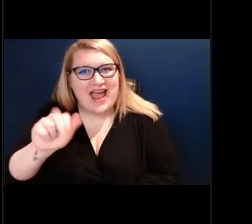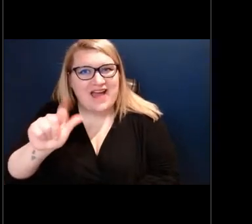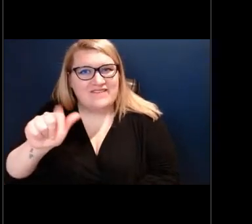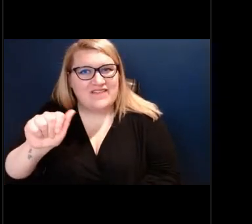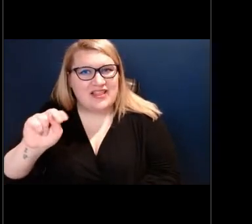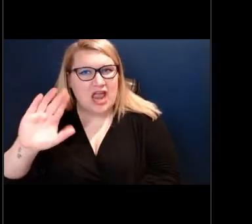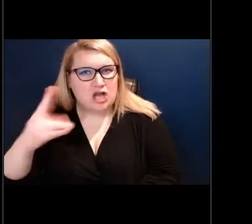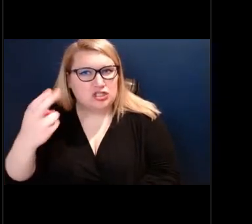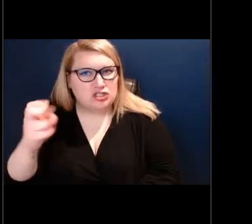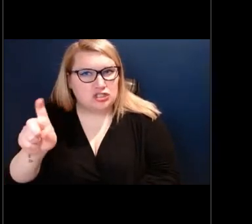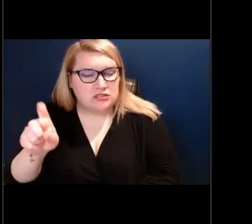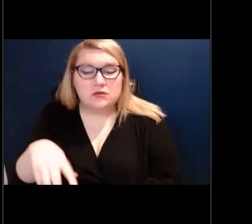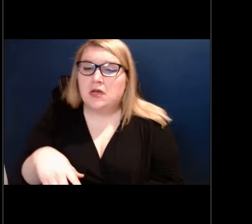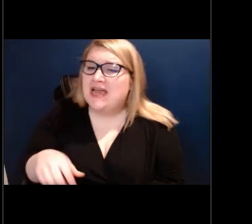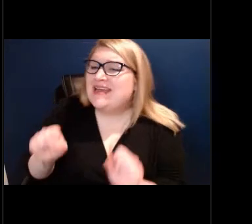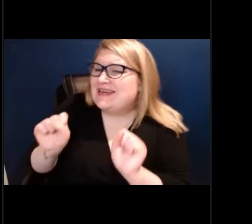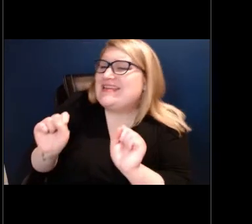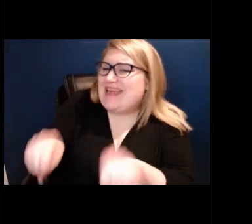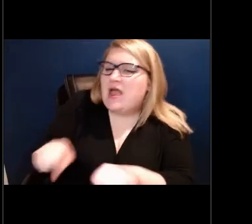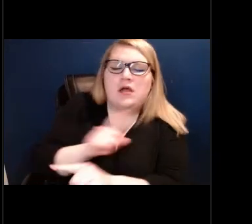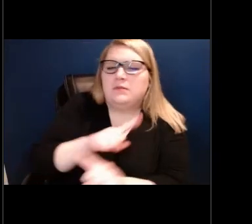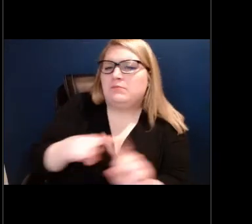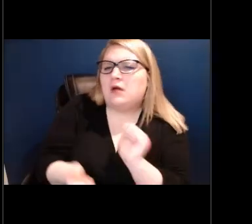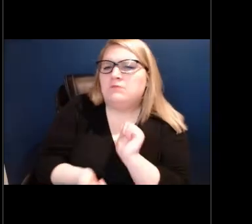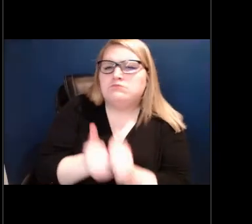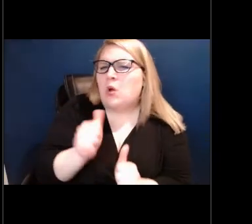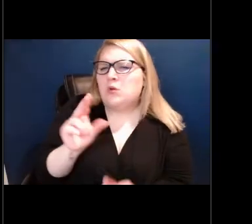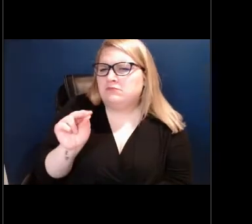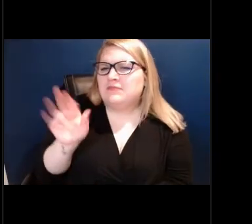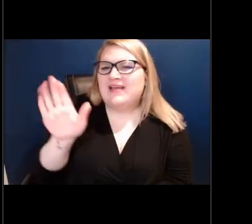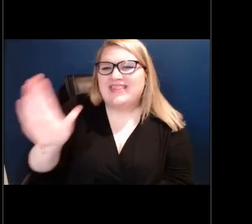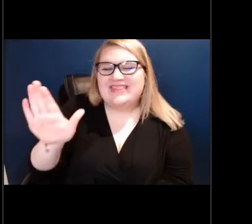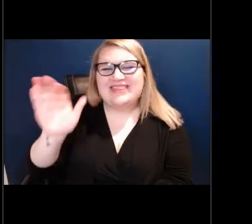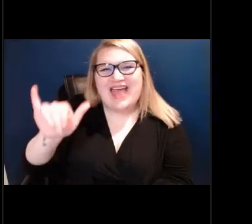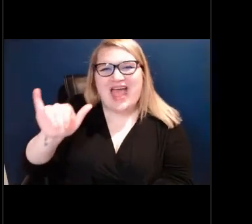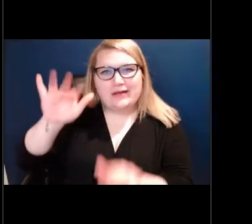They could be, but no, in most cases, the avalanche devices and I'm actually a snowboarder myself,